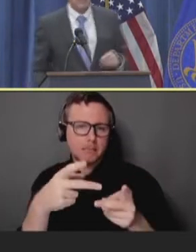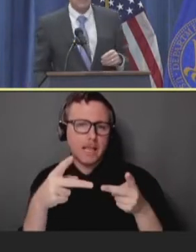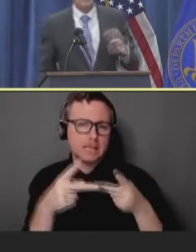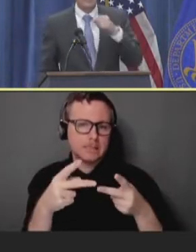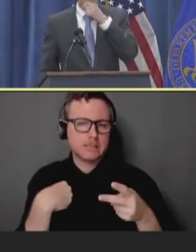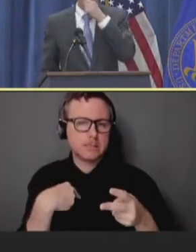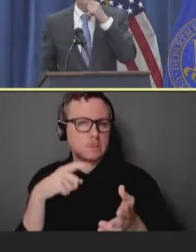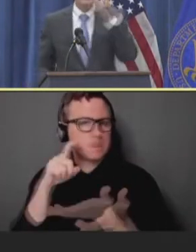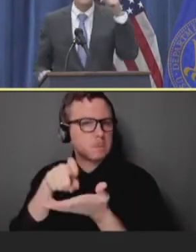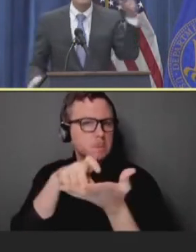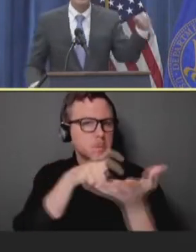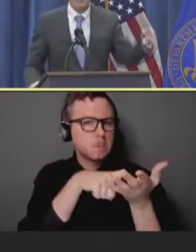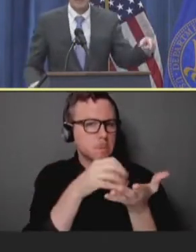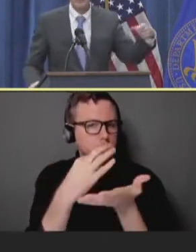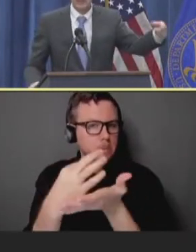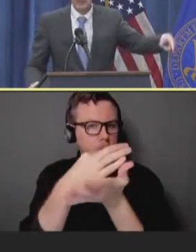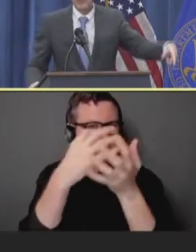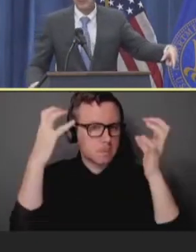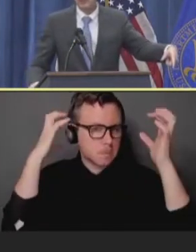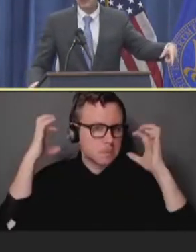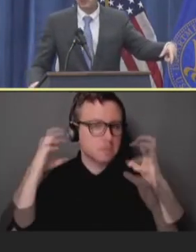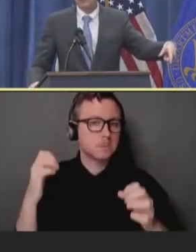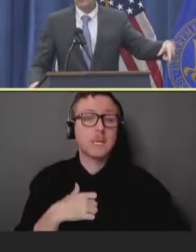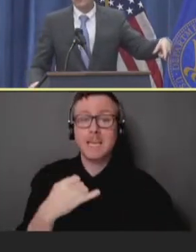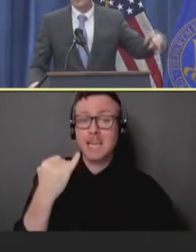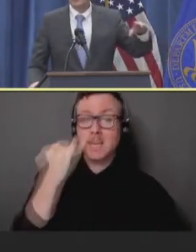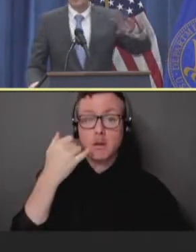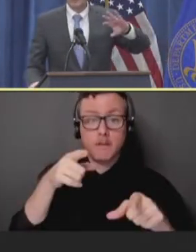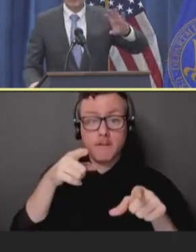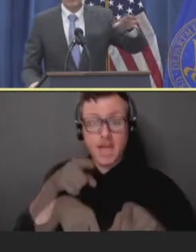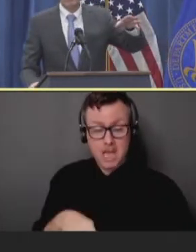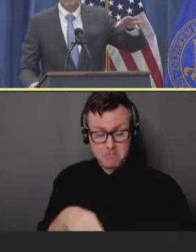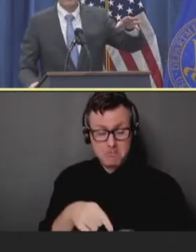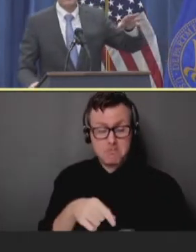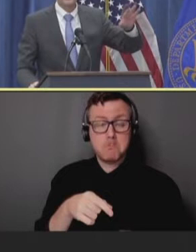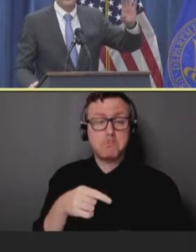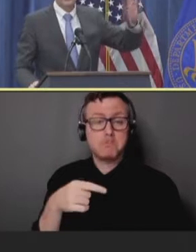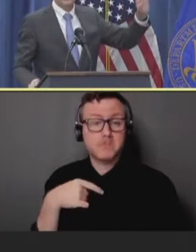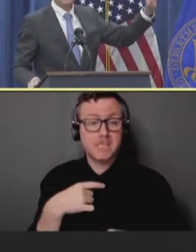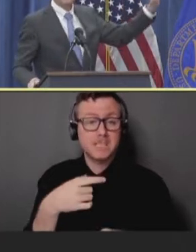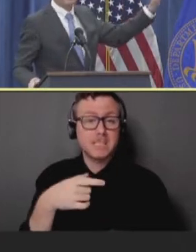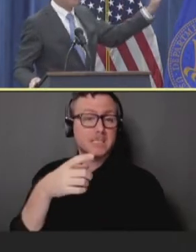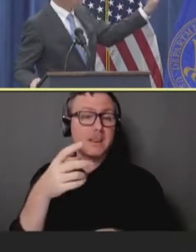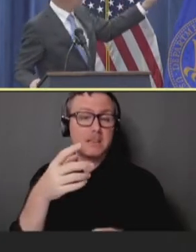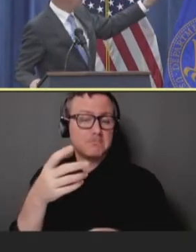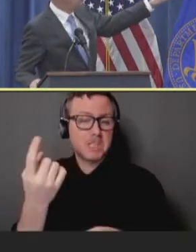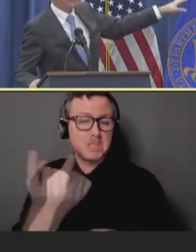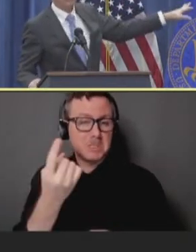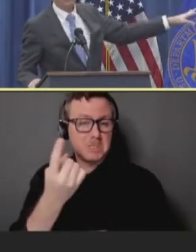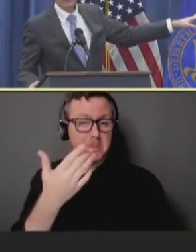Now, if pathogen gets into the nervous system, bacteria virus, the things being released